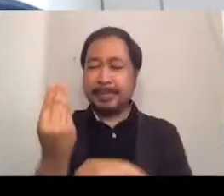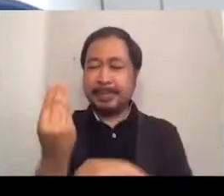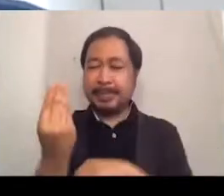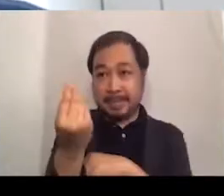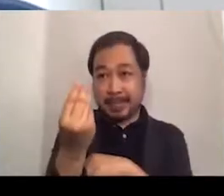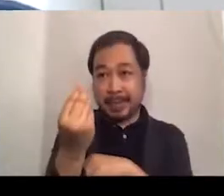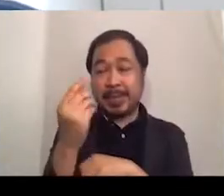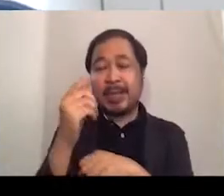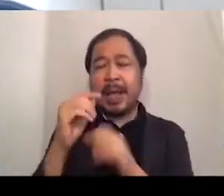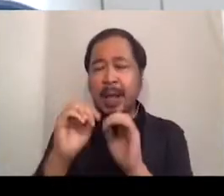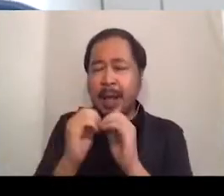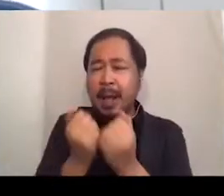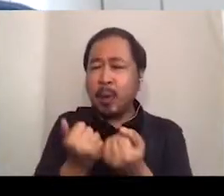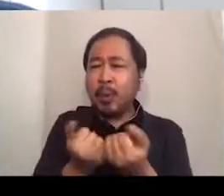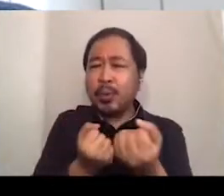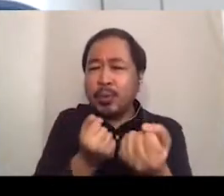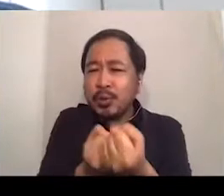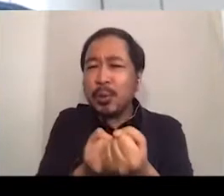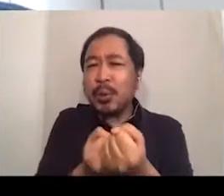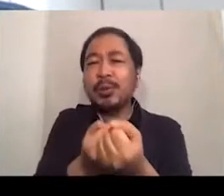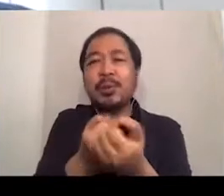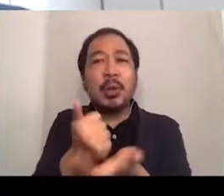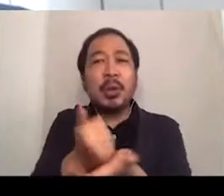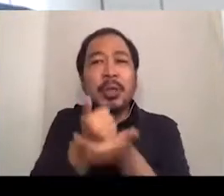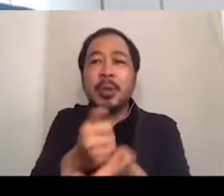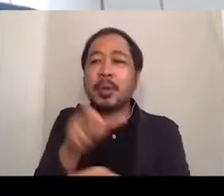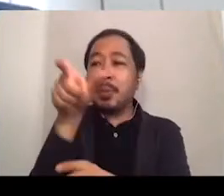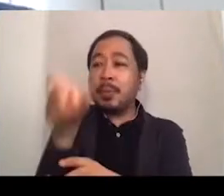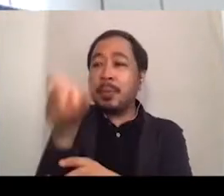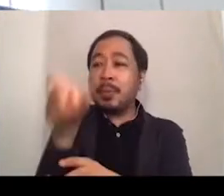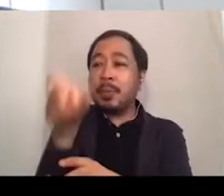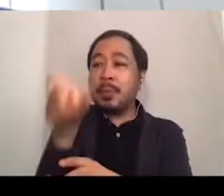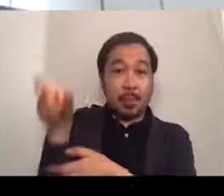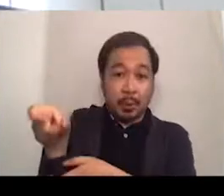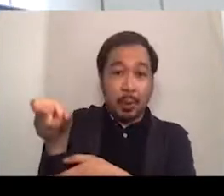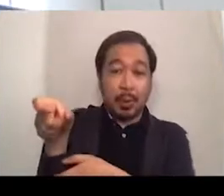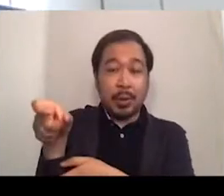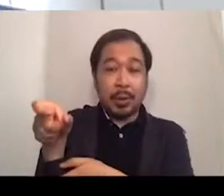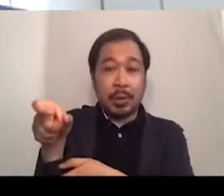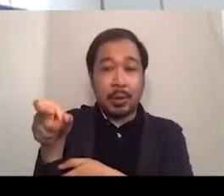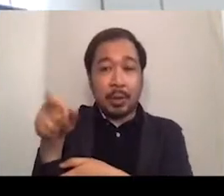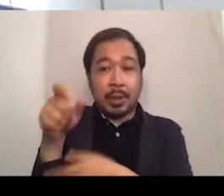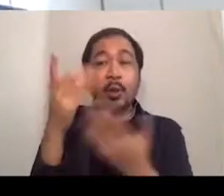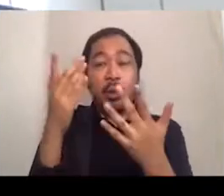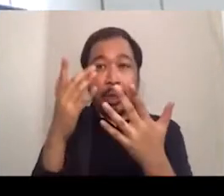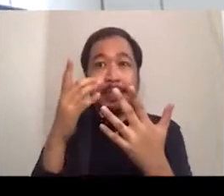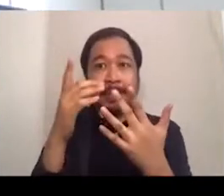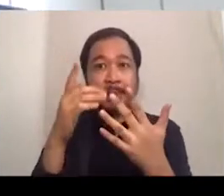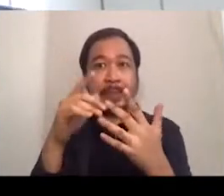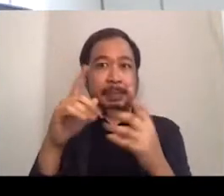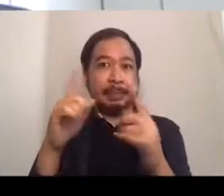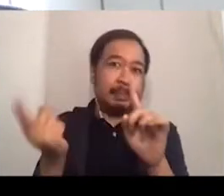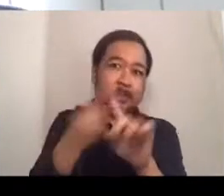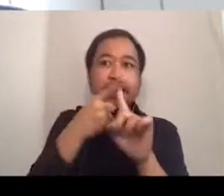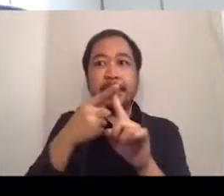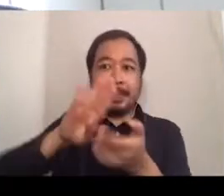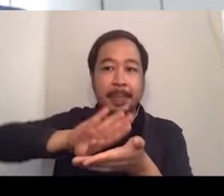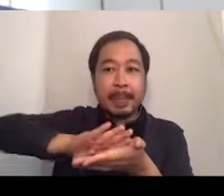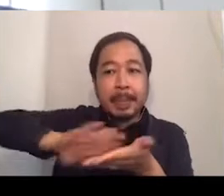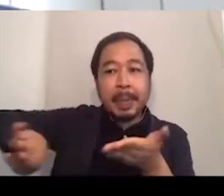In particular, the vulnerable, to ride out this storm. It's an unprecedented crisis with needed and timely action.